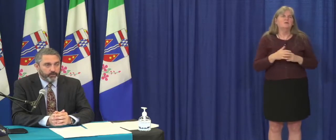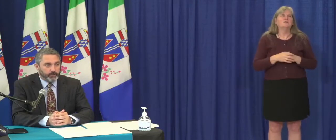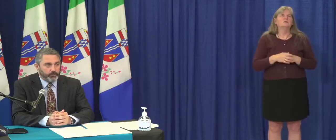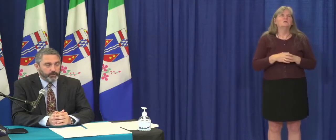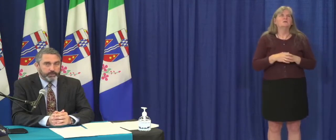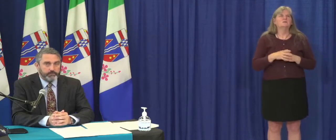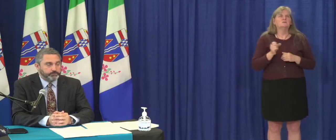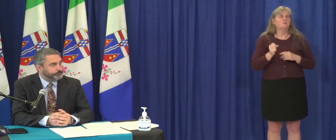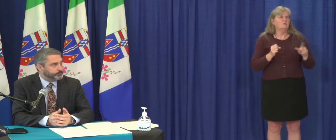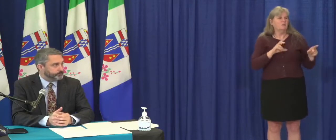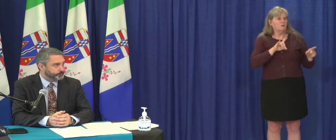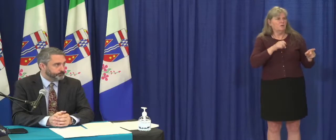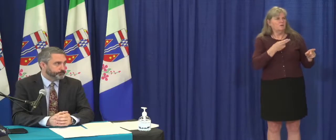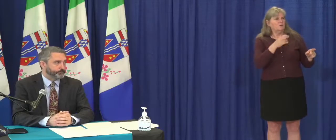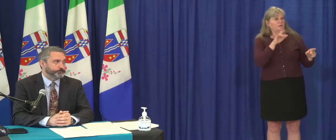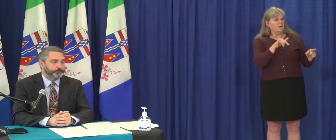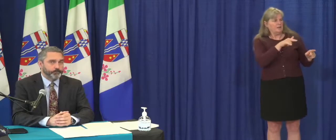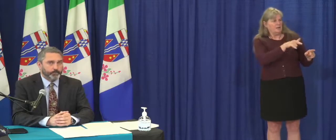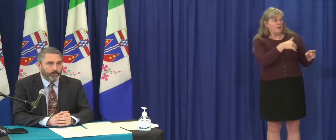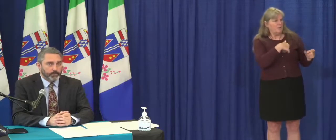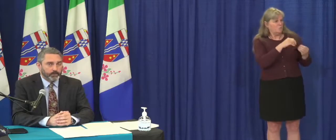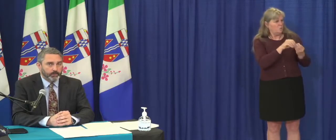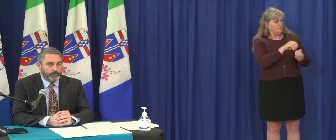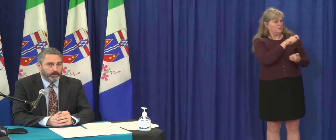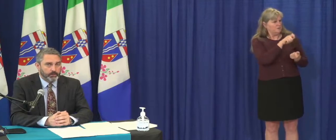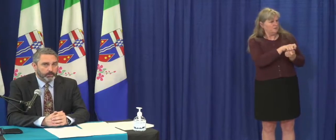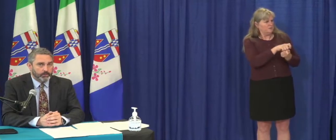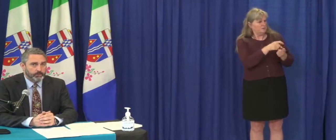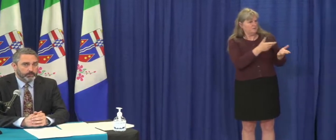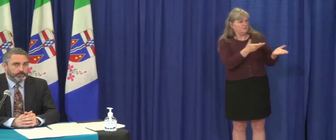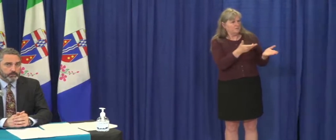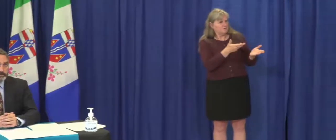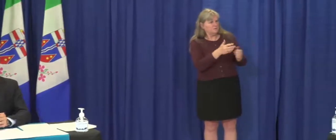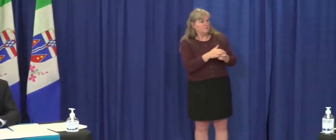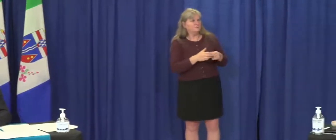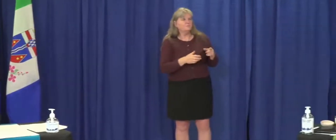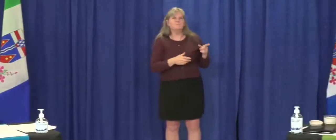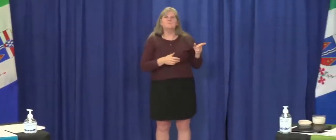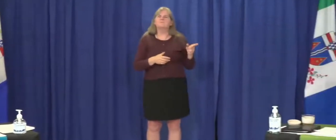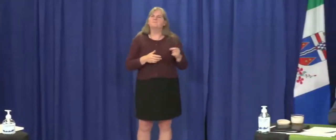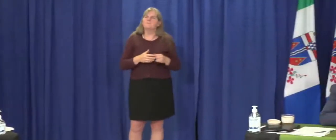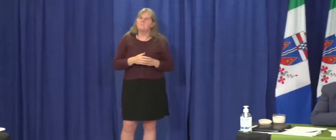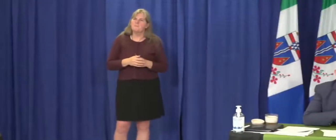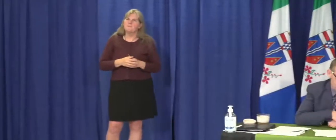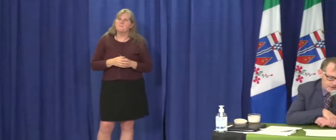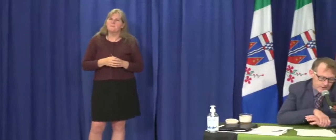moving forward on outbreaks.